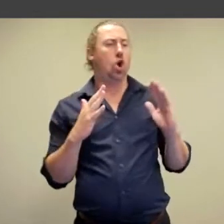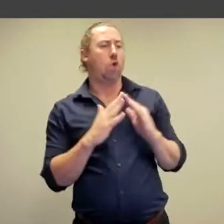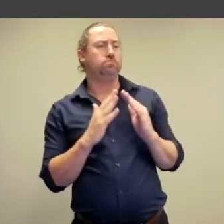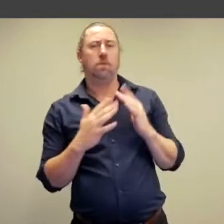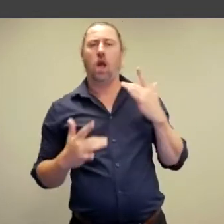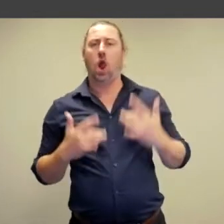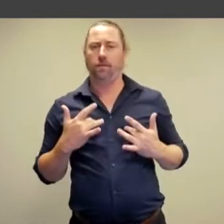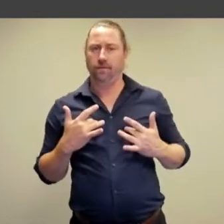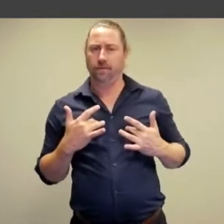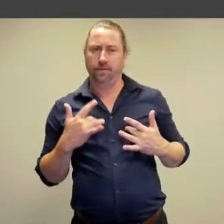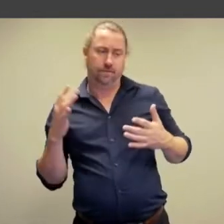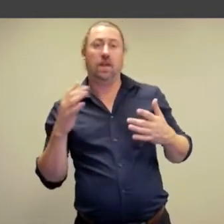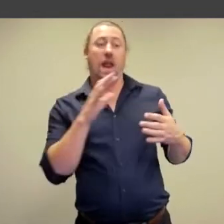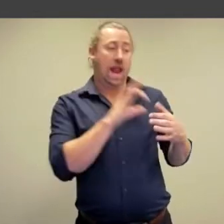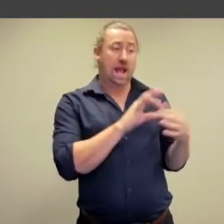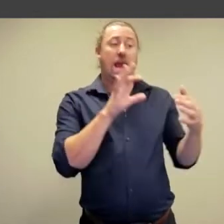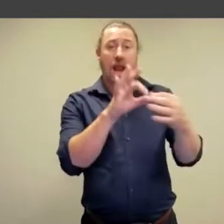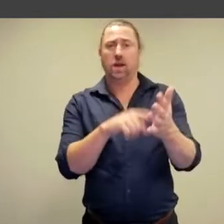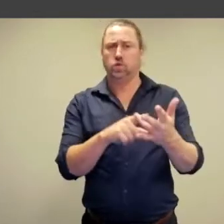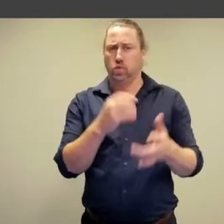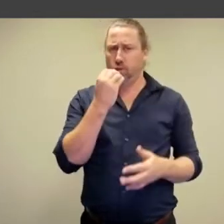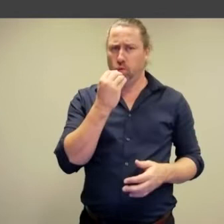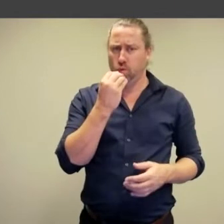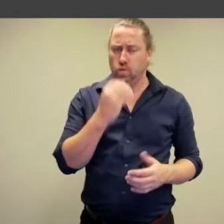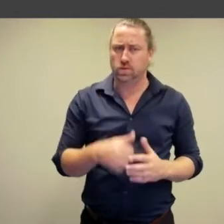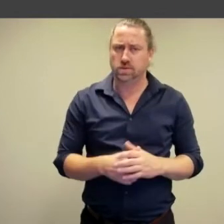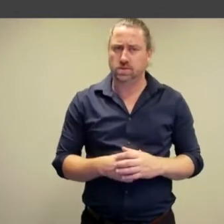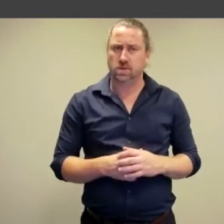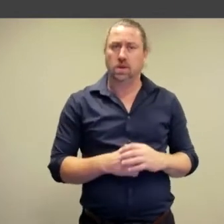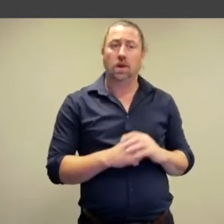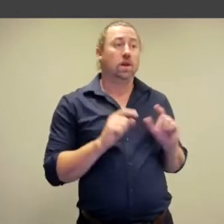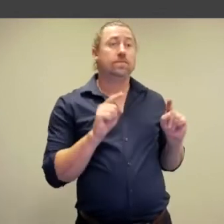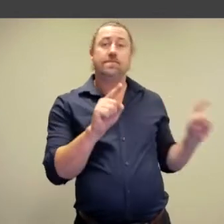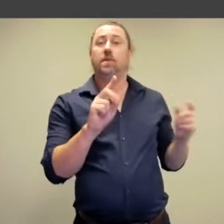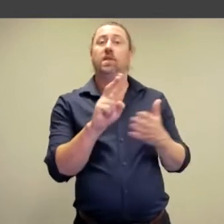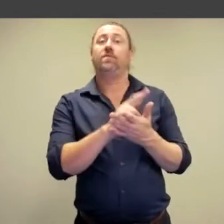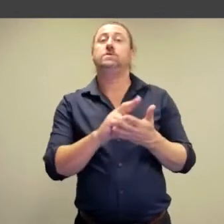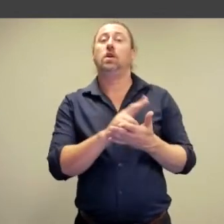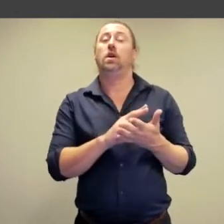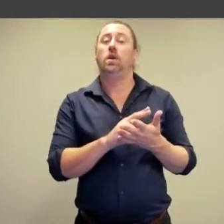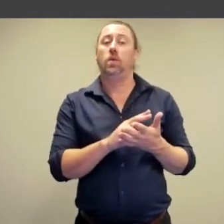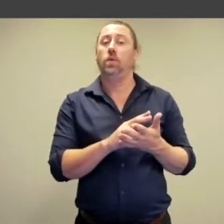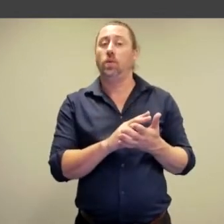context of eating. Both of these videos make everyday